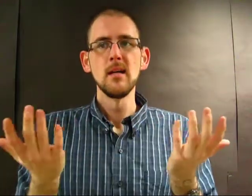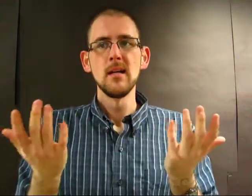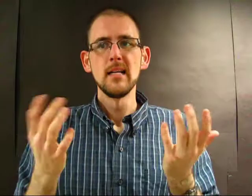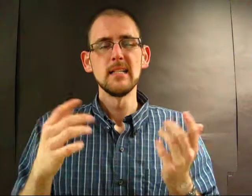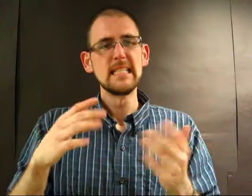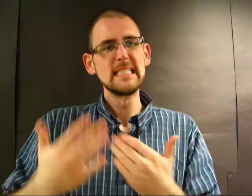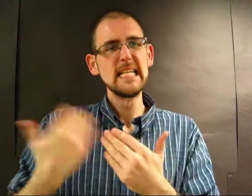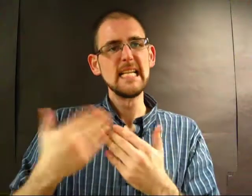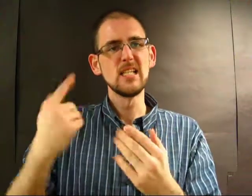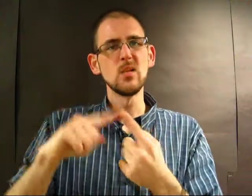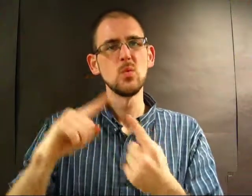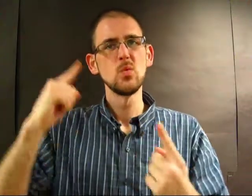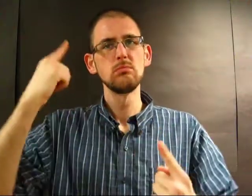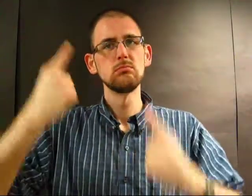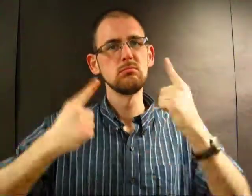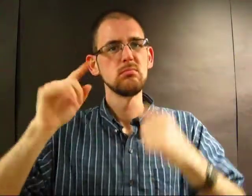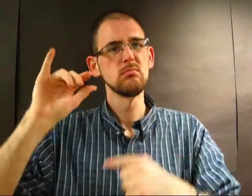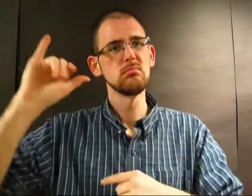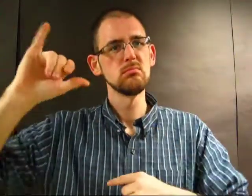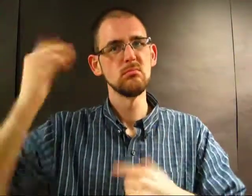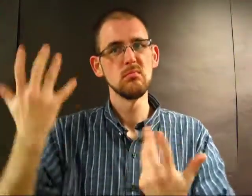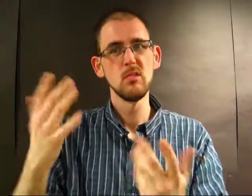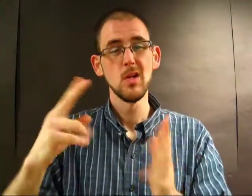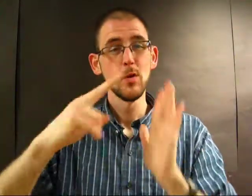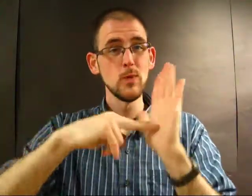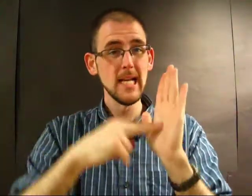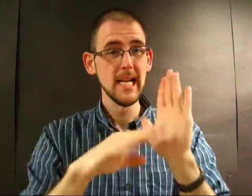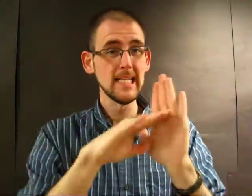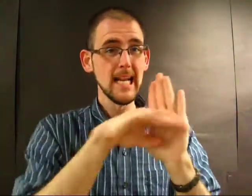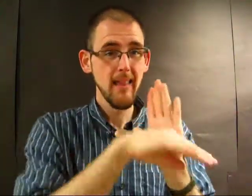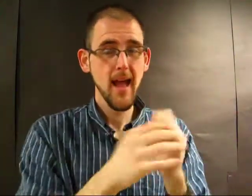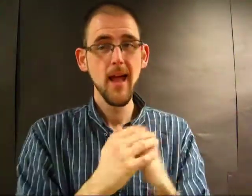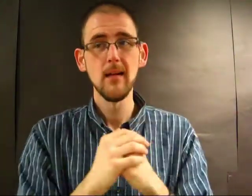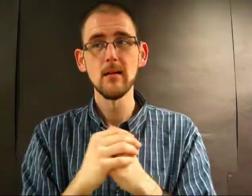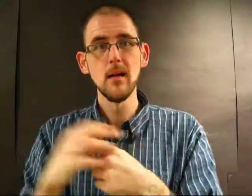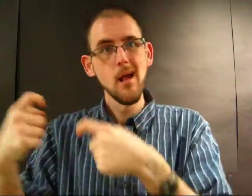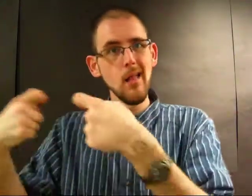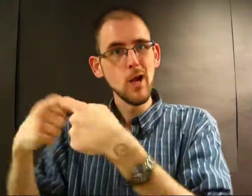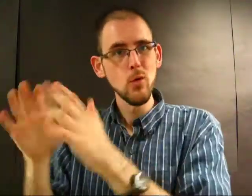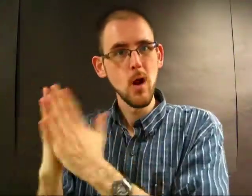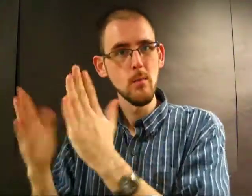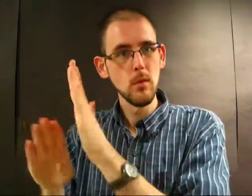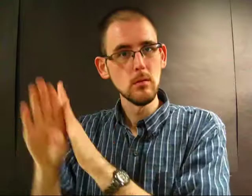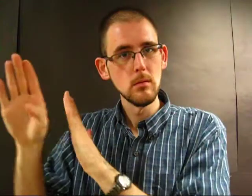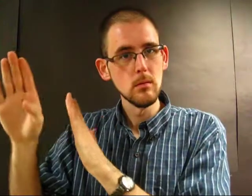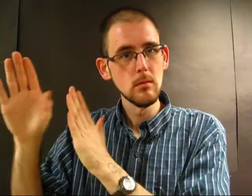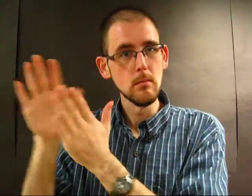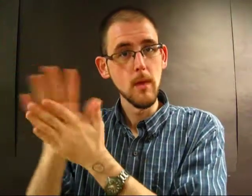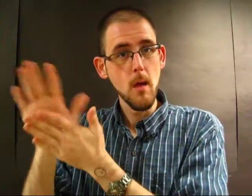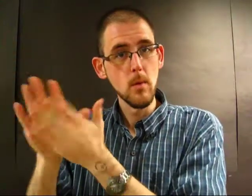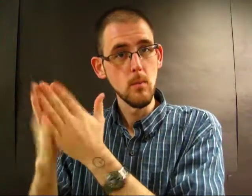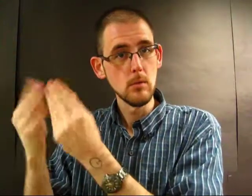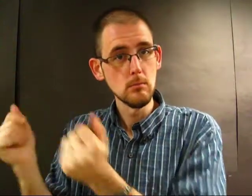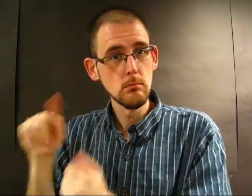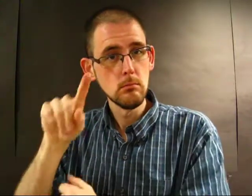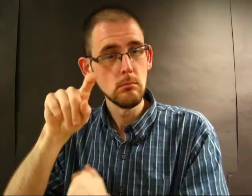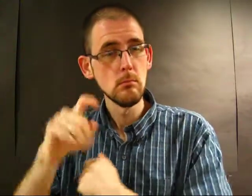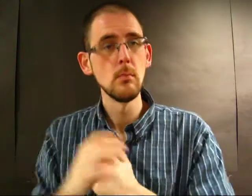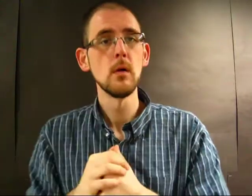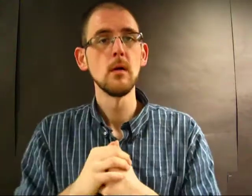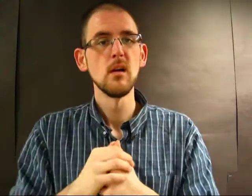It's easy to see the decline of reading and the rise of e-books and wonder about the future of the book.